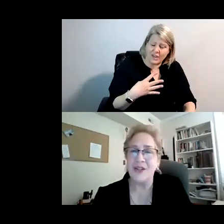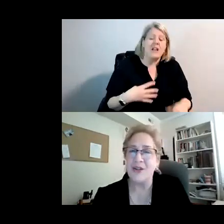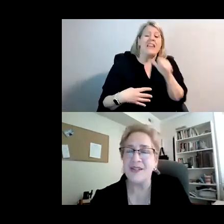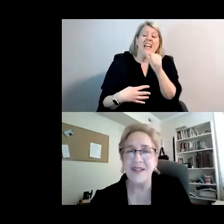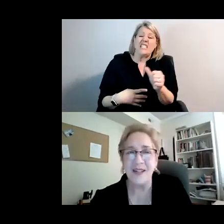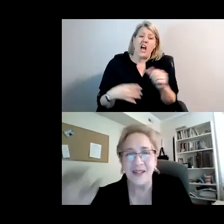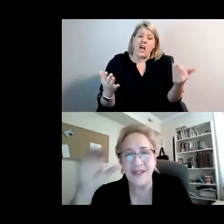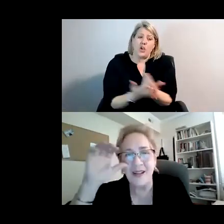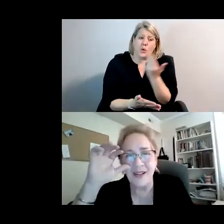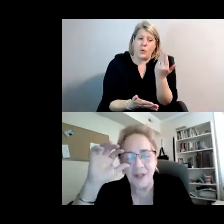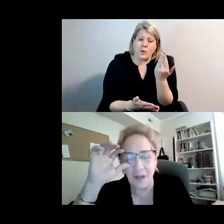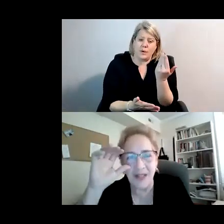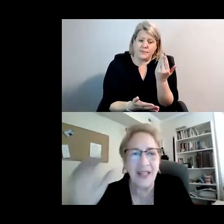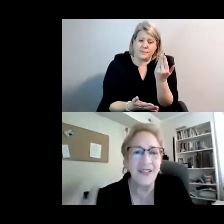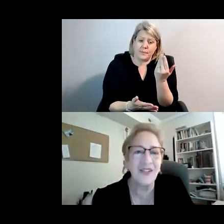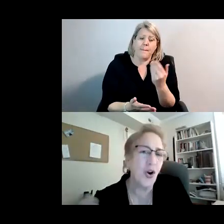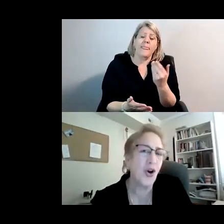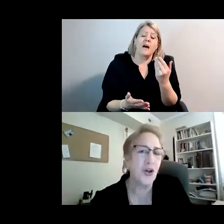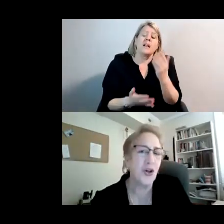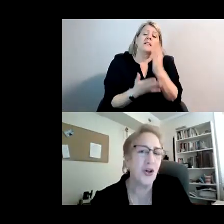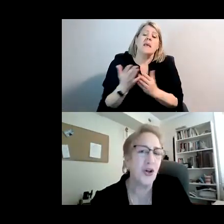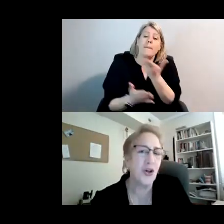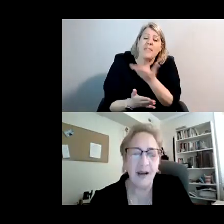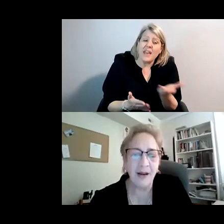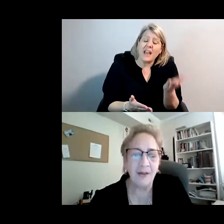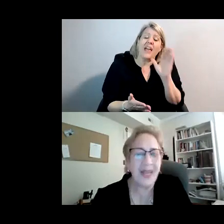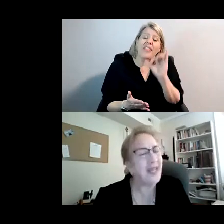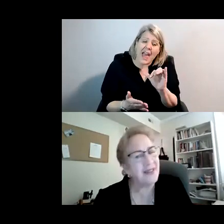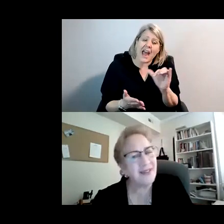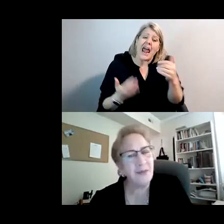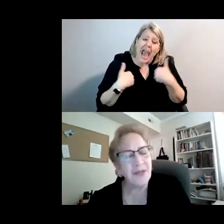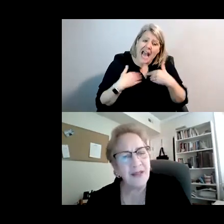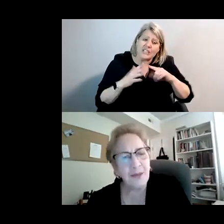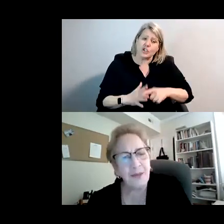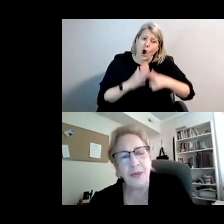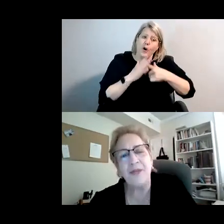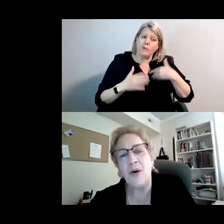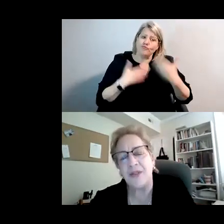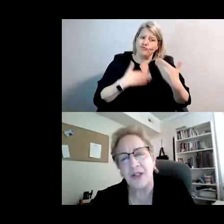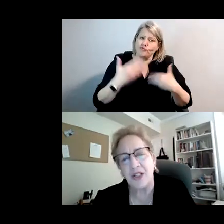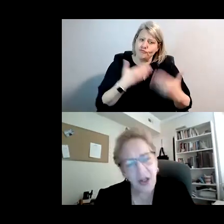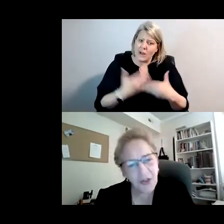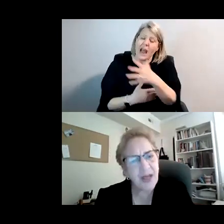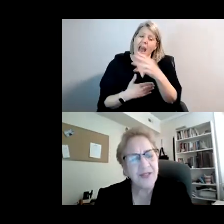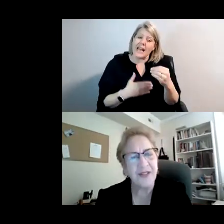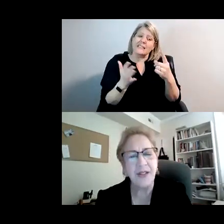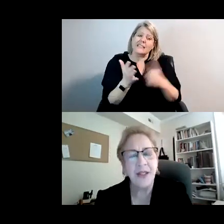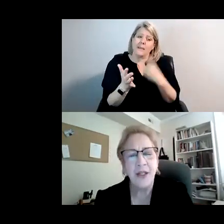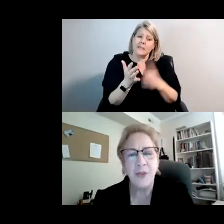You know, it's something that has caught on, and it's something that people have often contrasted